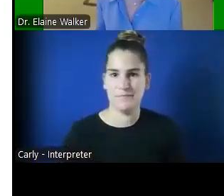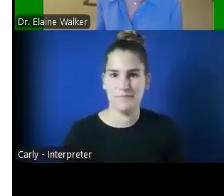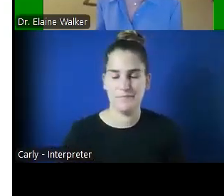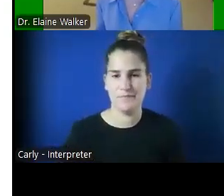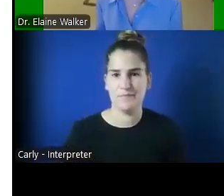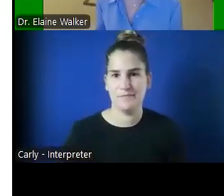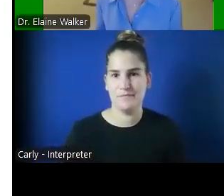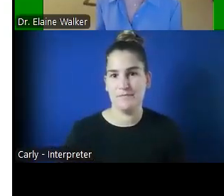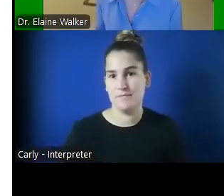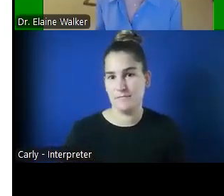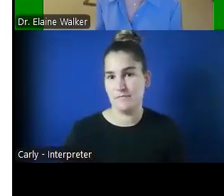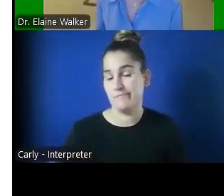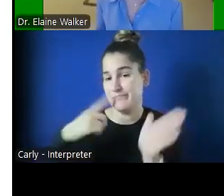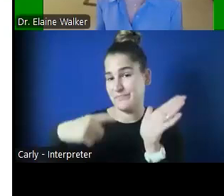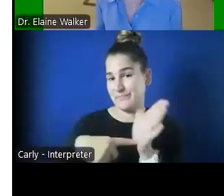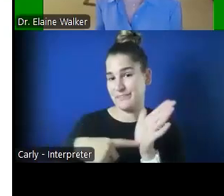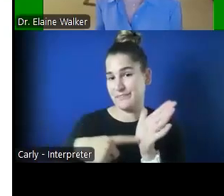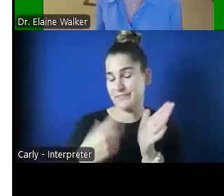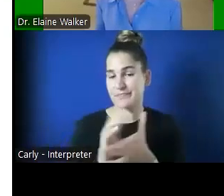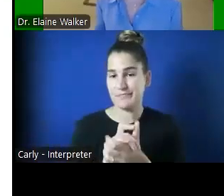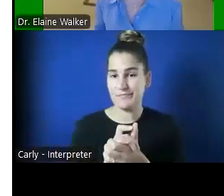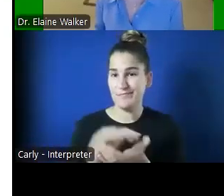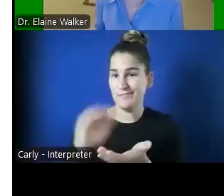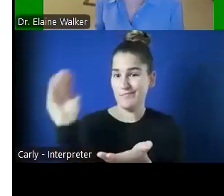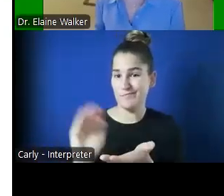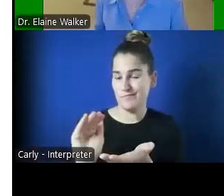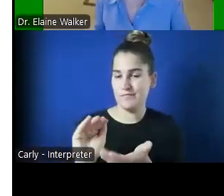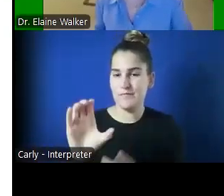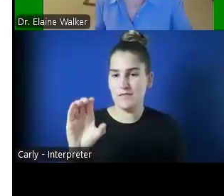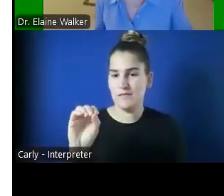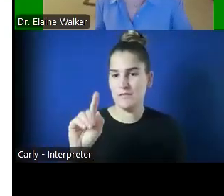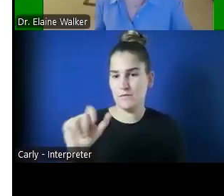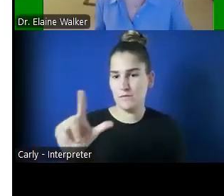for example reductions in cortical and hippocampal